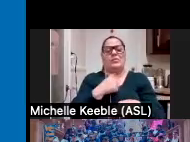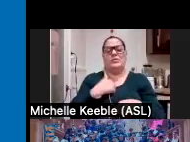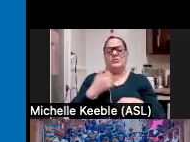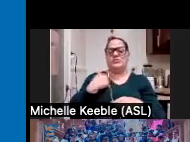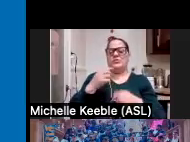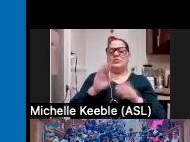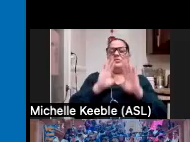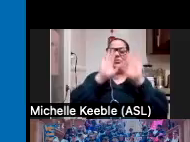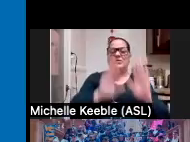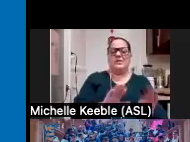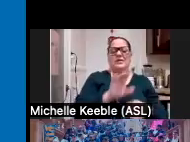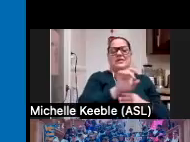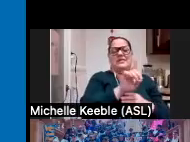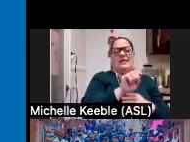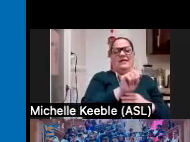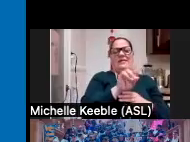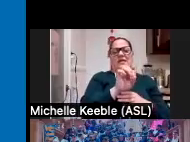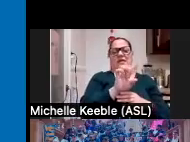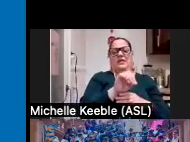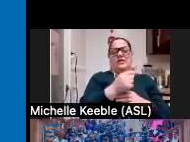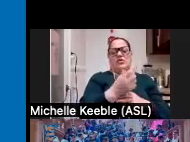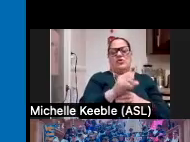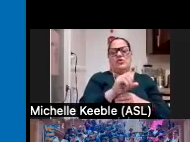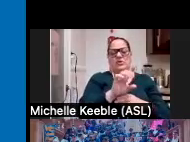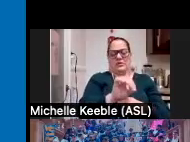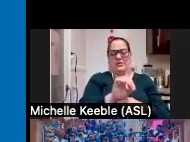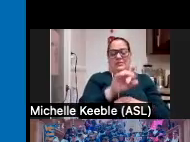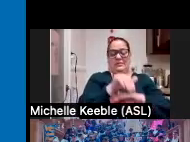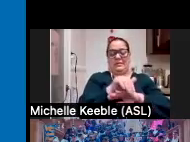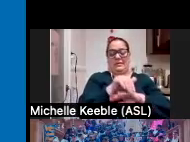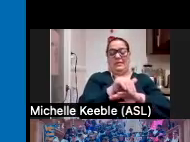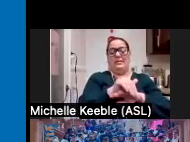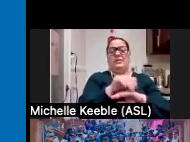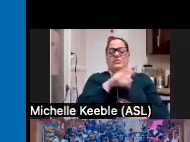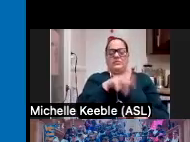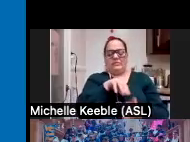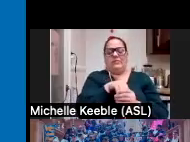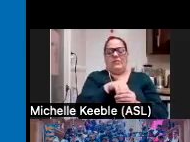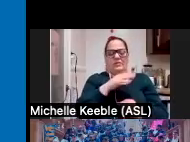like David Goode. I'm proud he's here tonight and he's been instrumental in my perspective